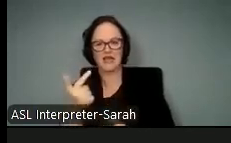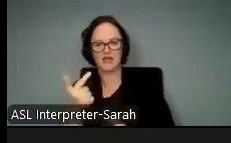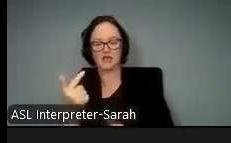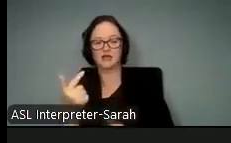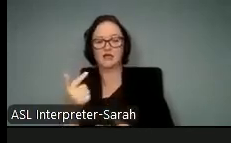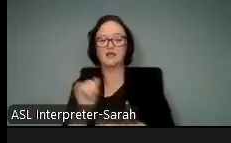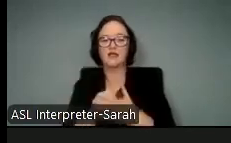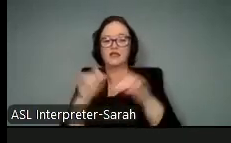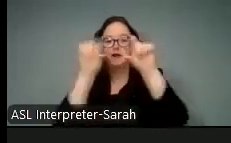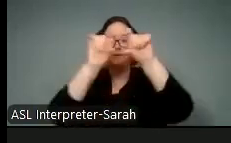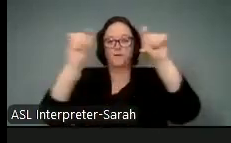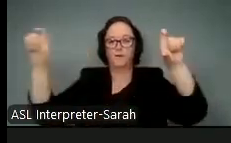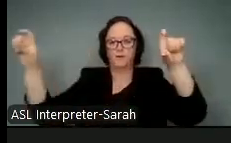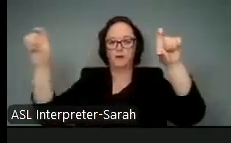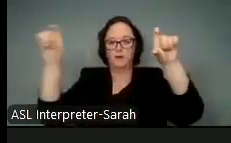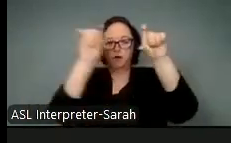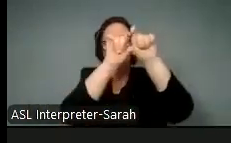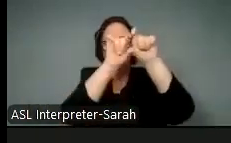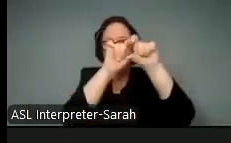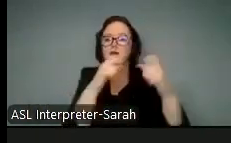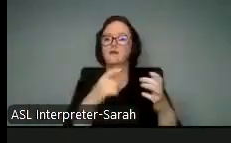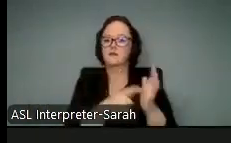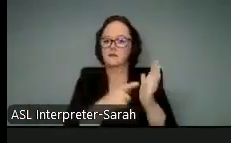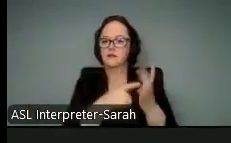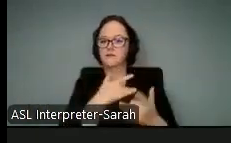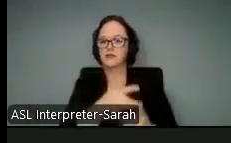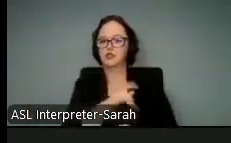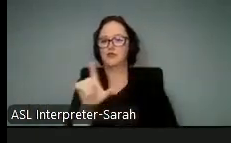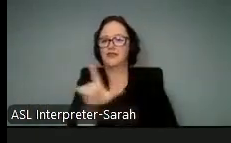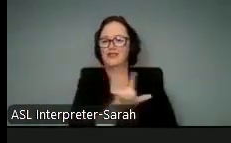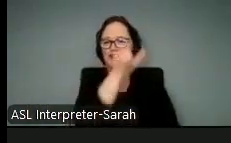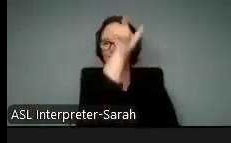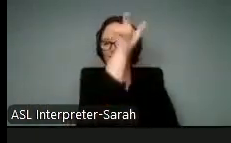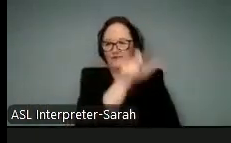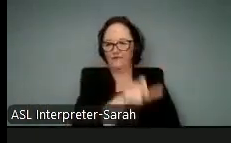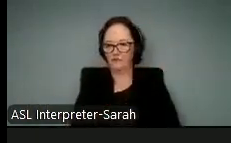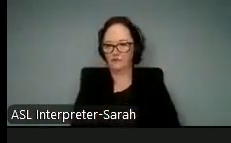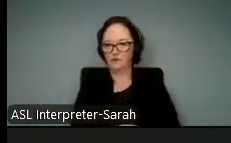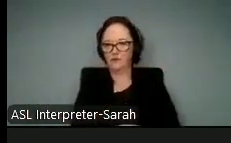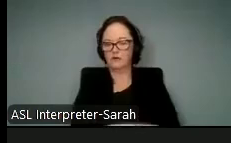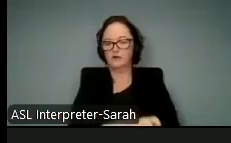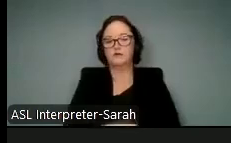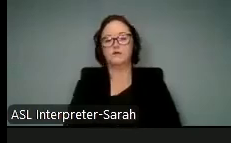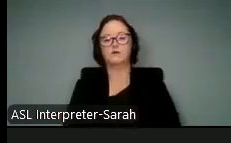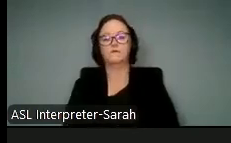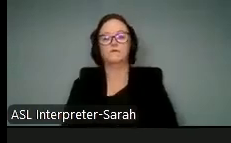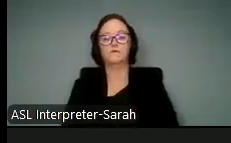Sometimes it's down the left side. And if we're doing secondary navigation,